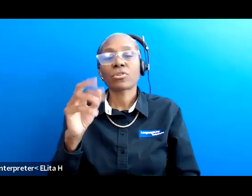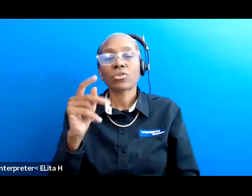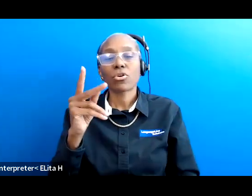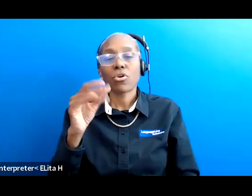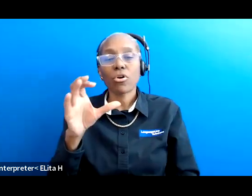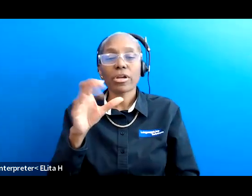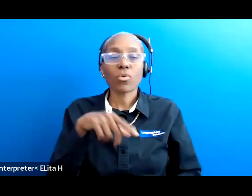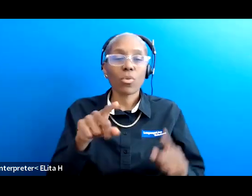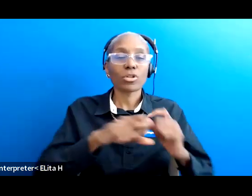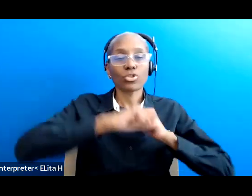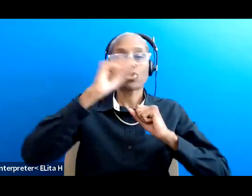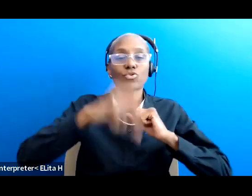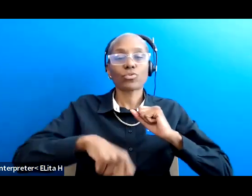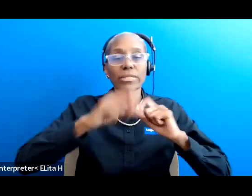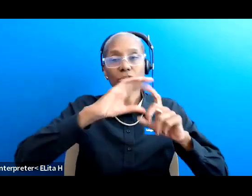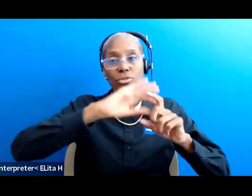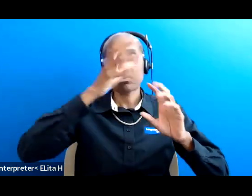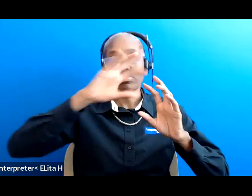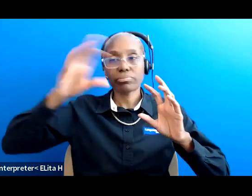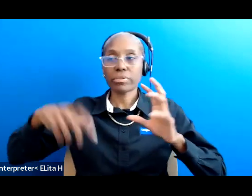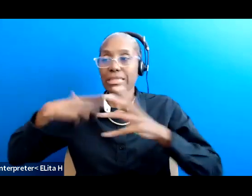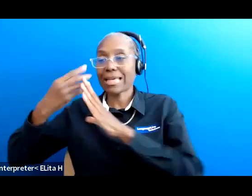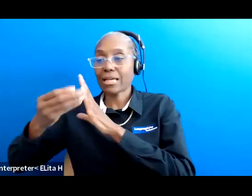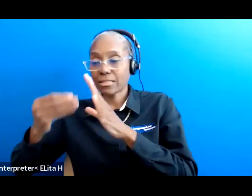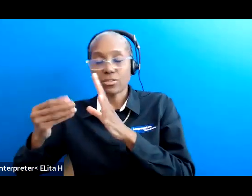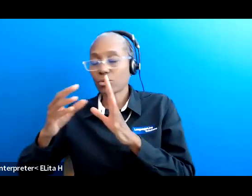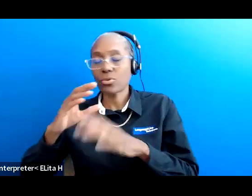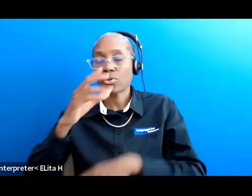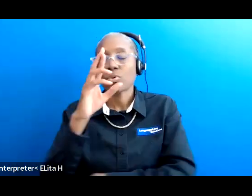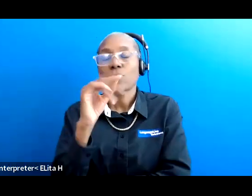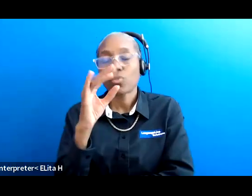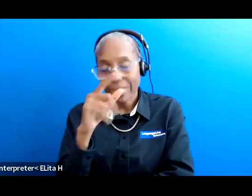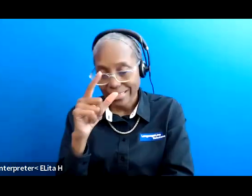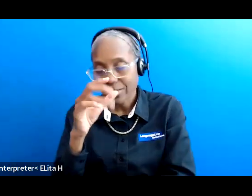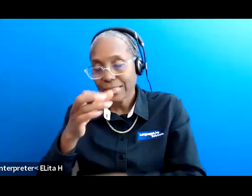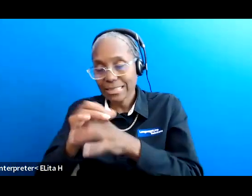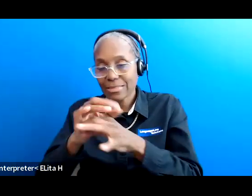stretching of the rectal sphincter, the external rectal sphincter and that will cause the bladder to come out.